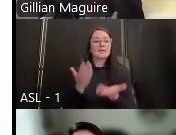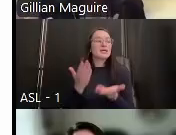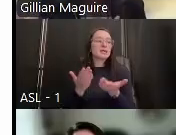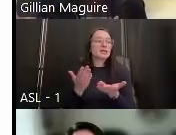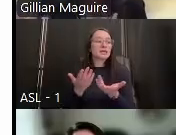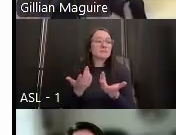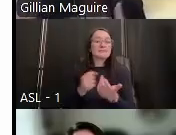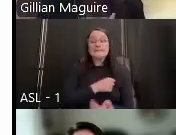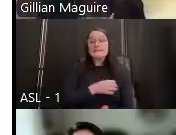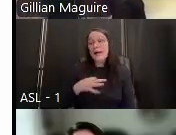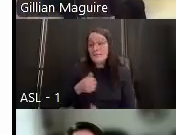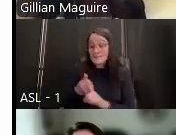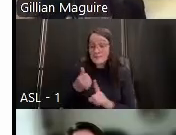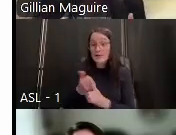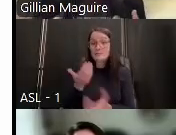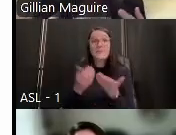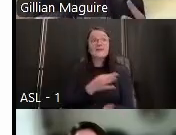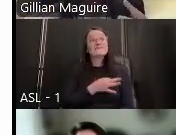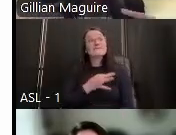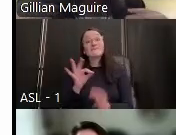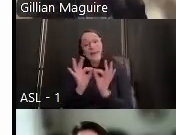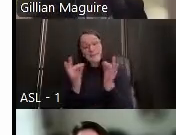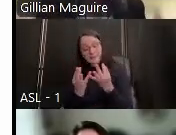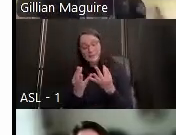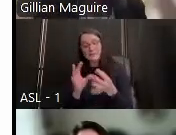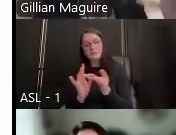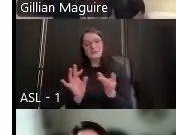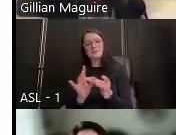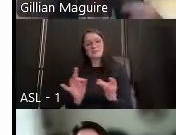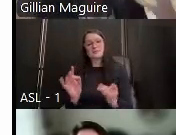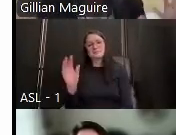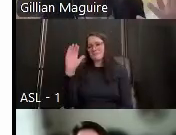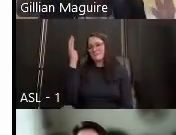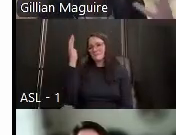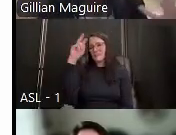they're hearing it through family members. So there's this like persistent worry that